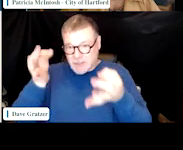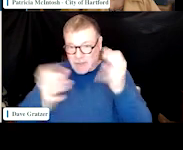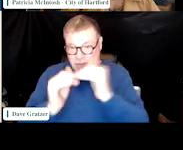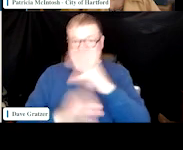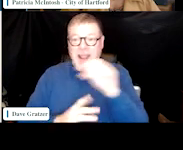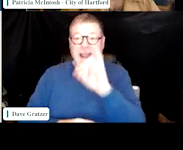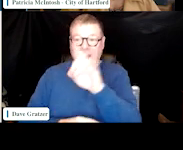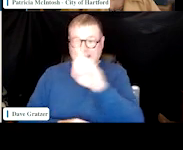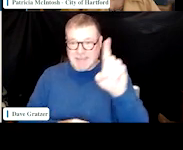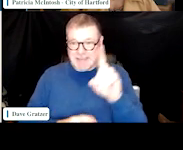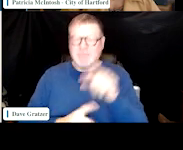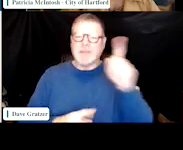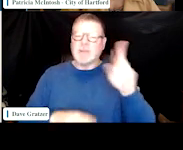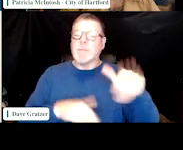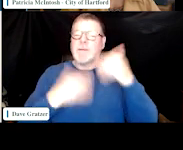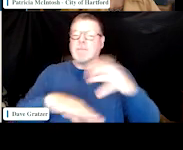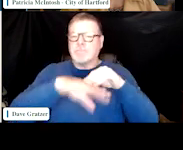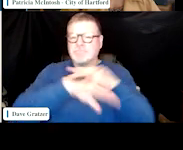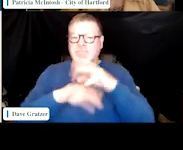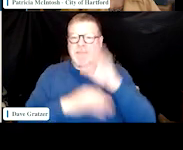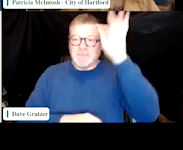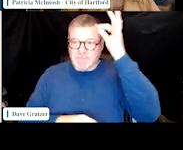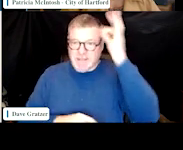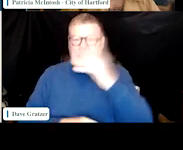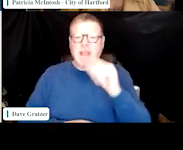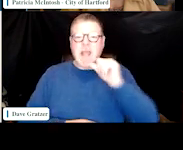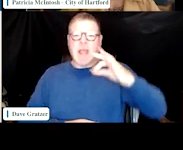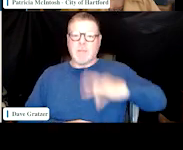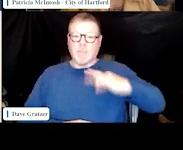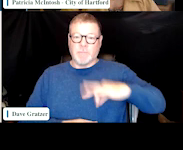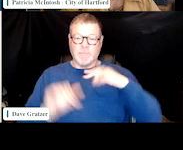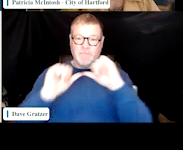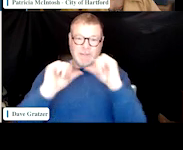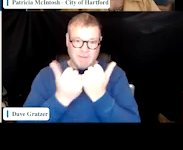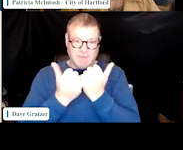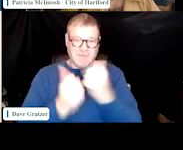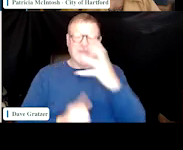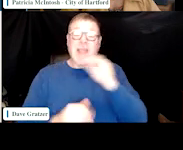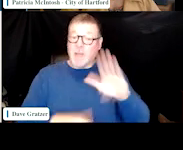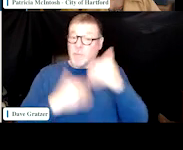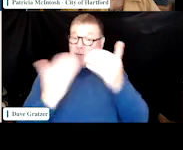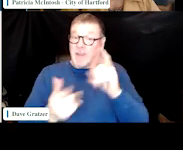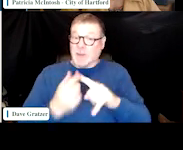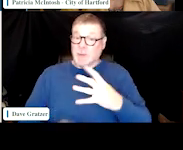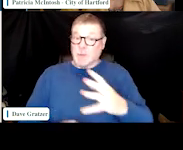she provides consultation to federal and nonprofit agencies and has provided guidance to the White House.